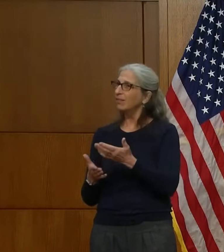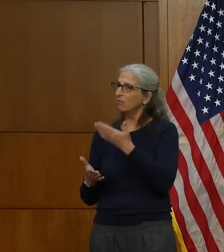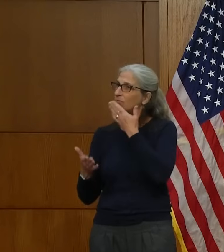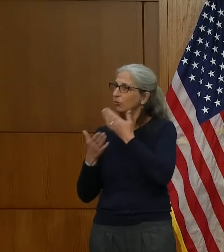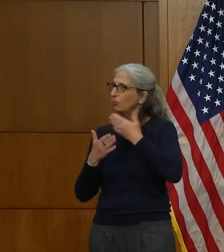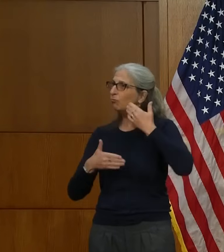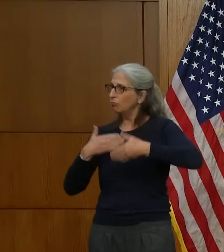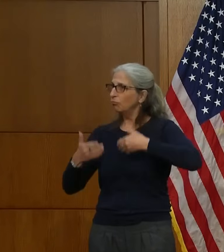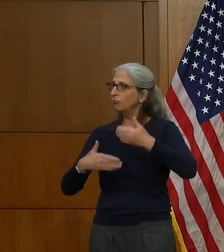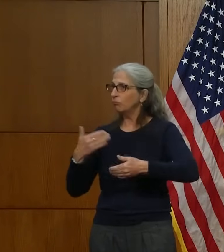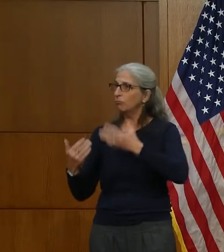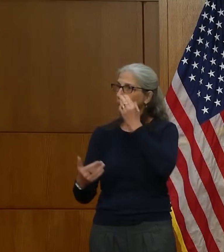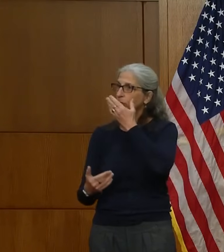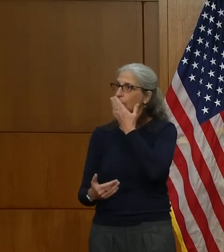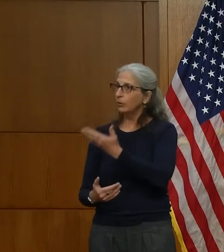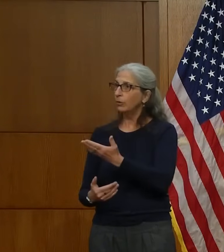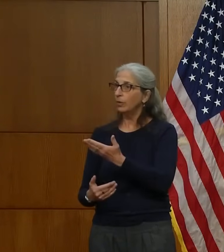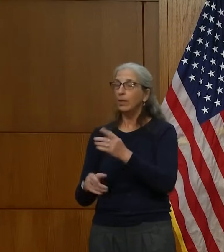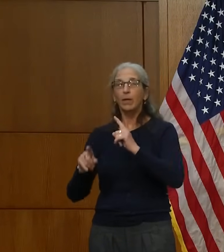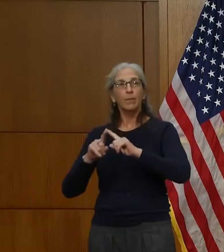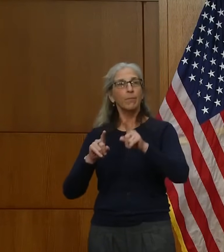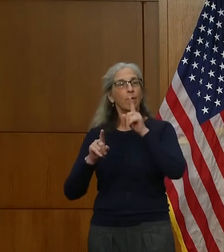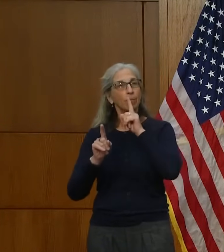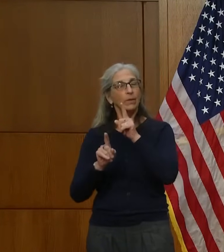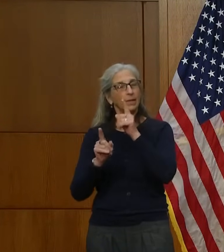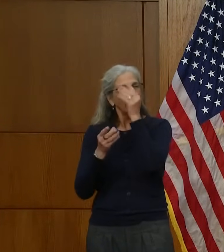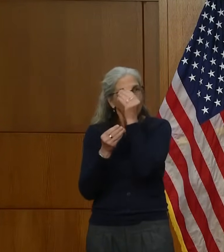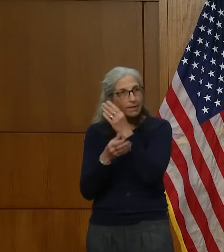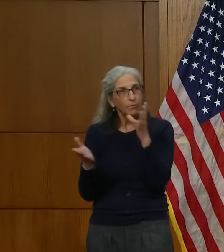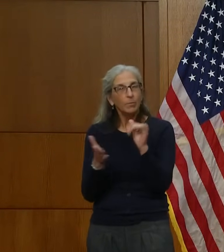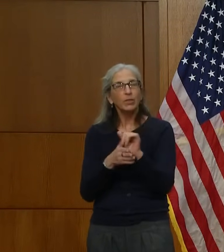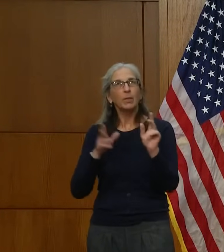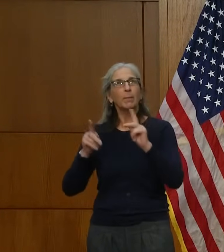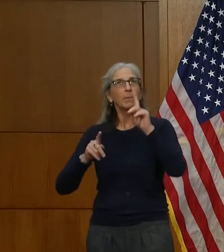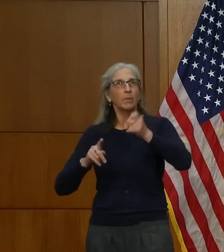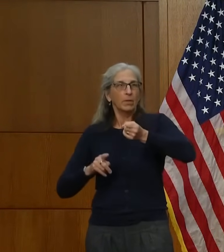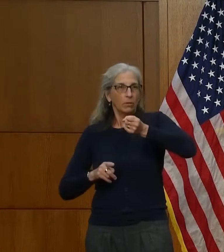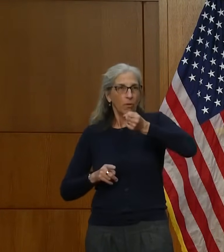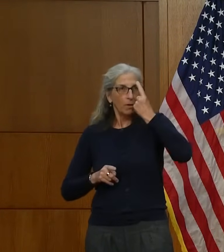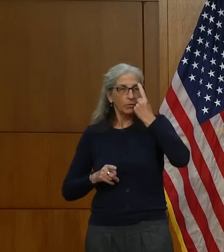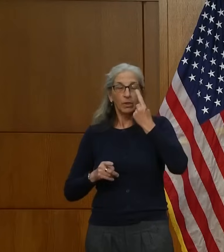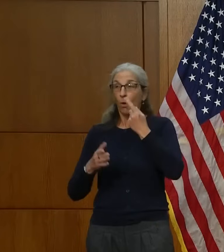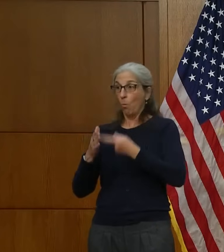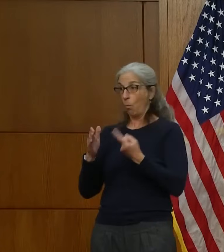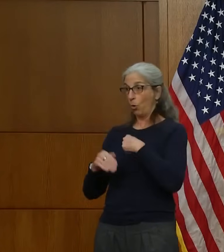SO I THINK OVERALL, THAT'S